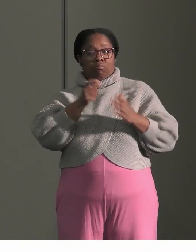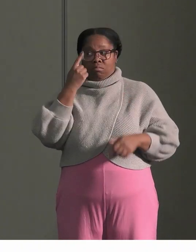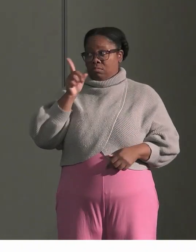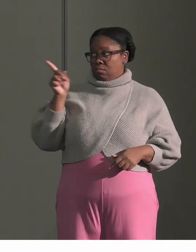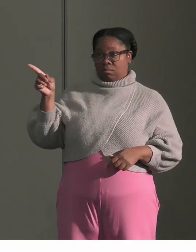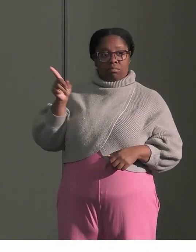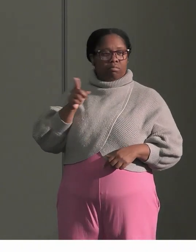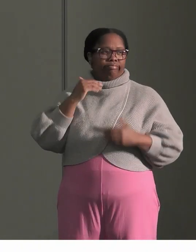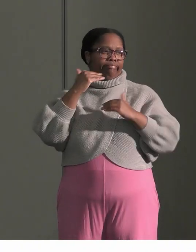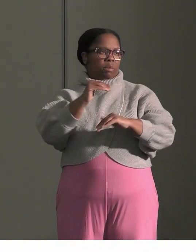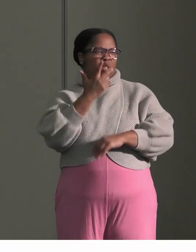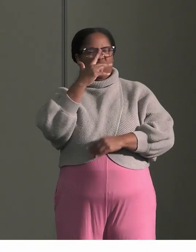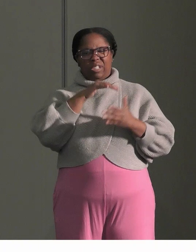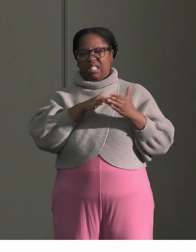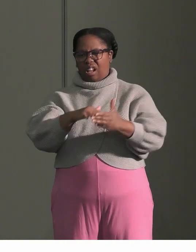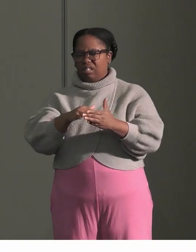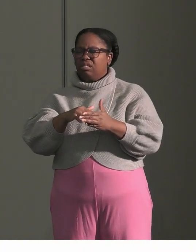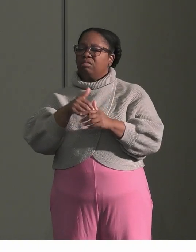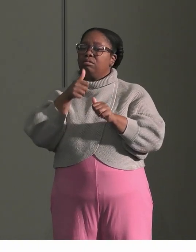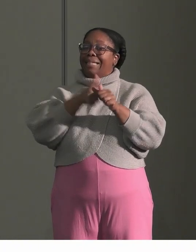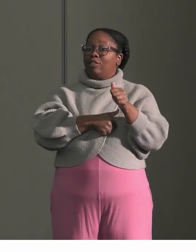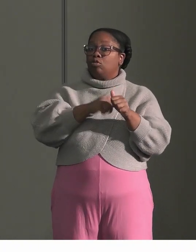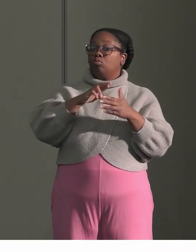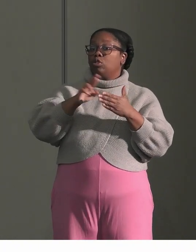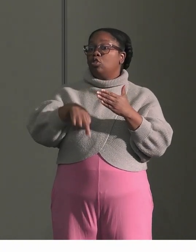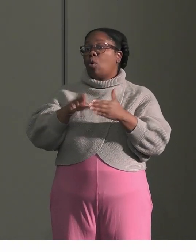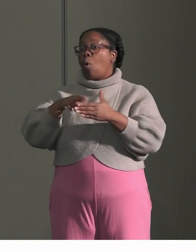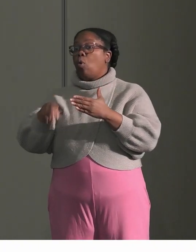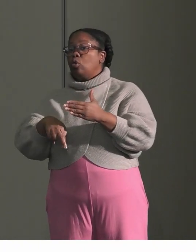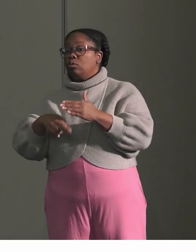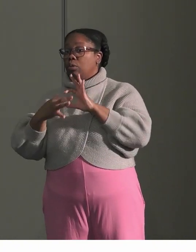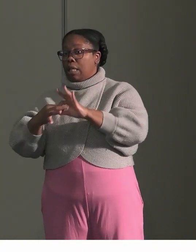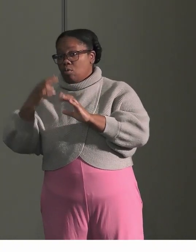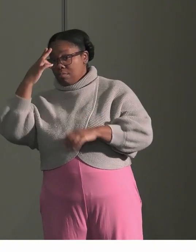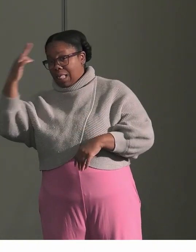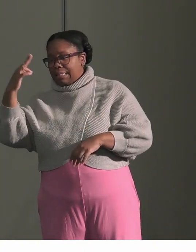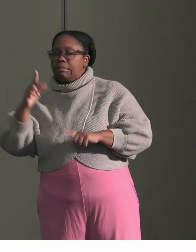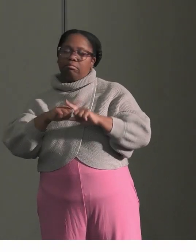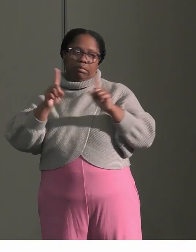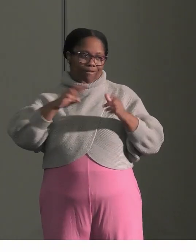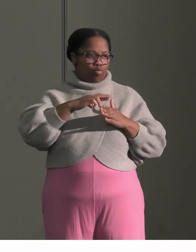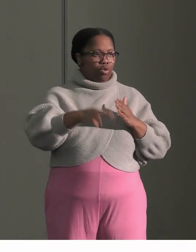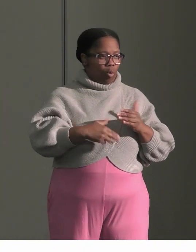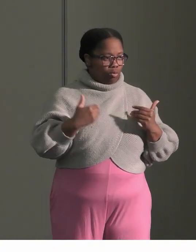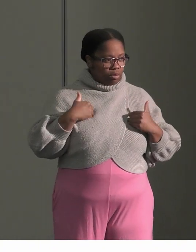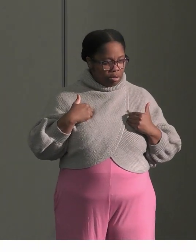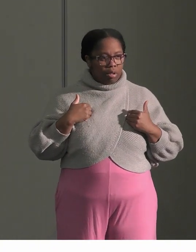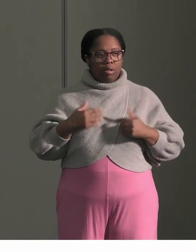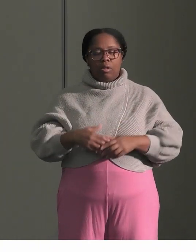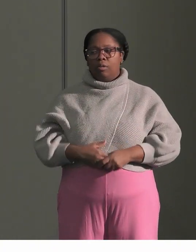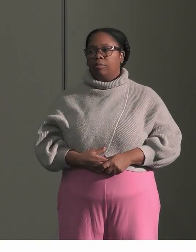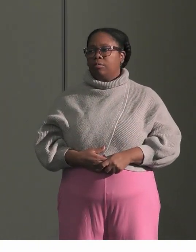They had a different result. And in terms of two hypothesis. And kind of going from here to